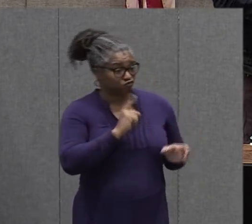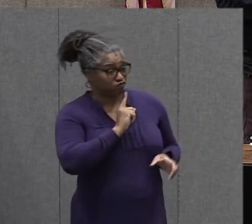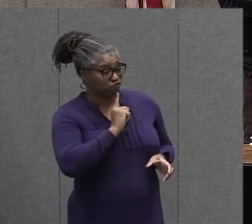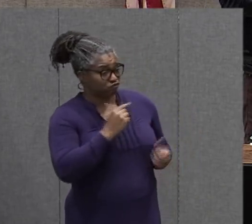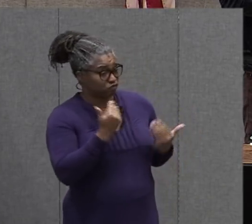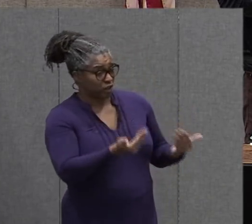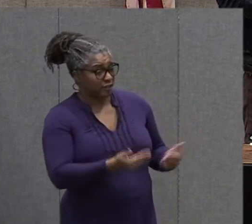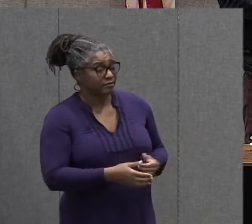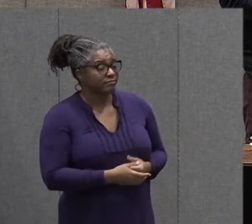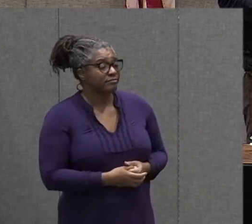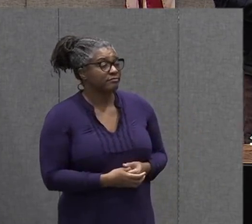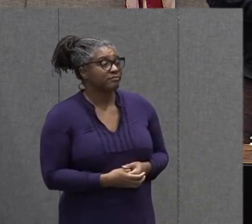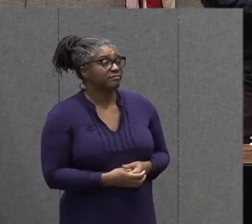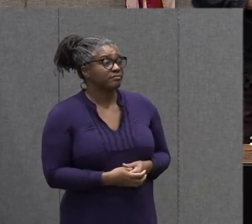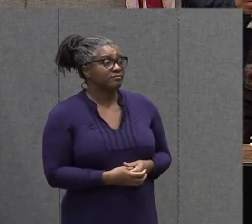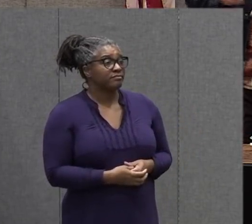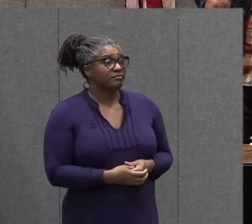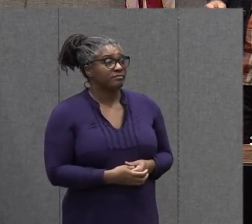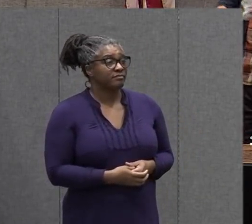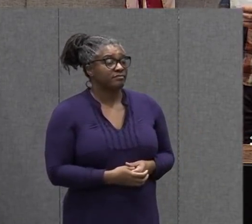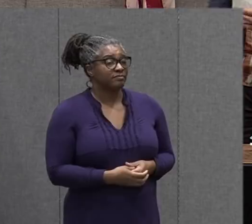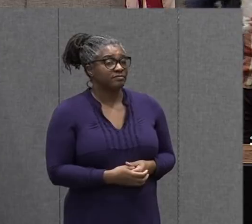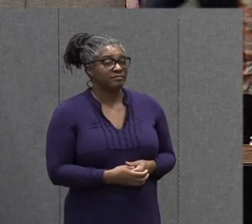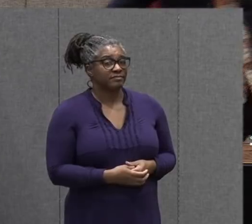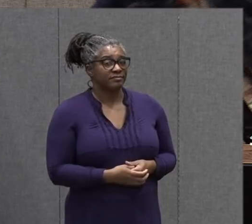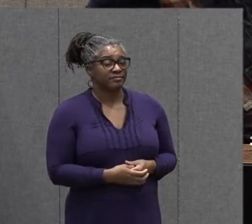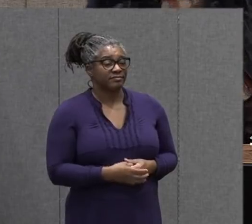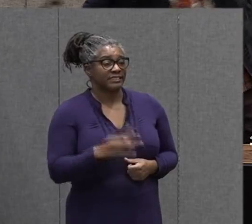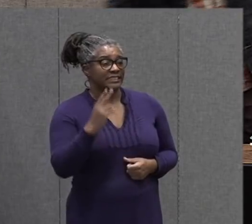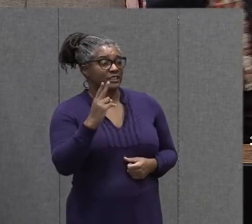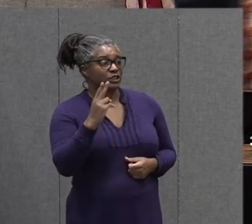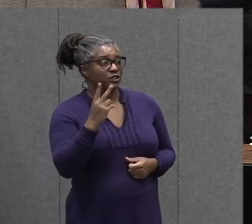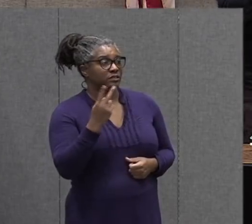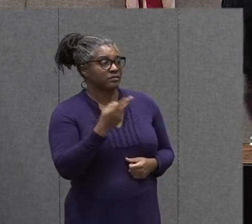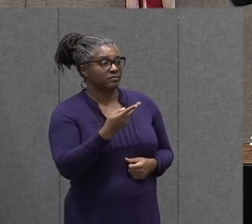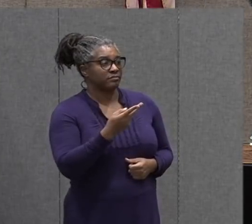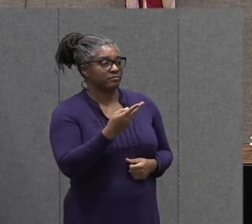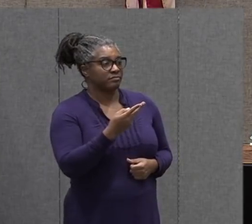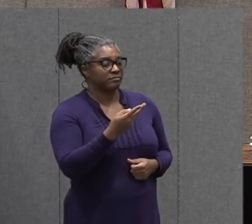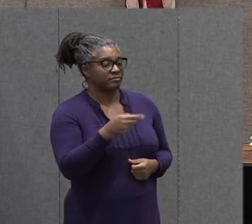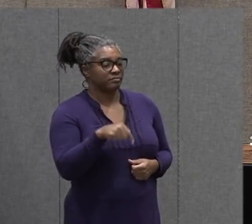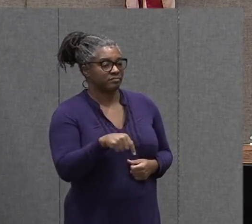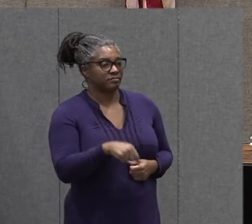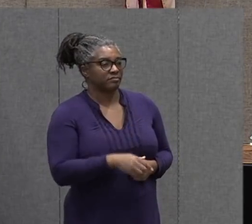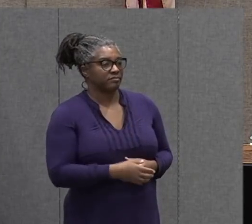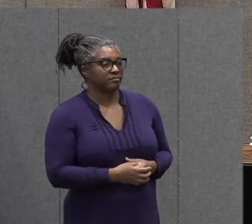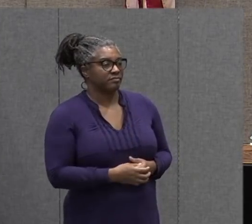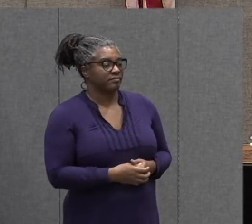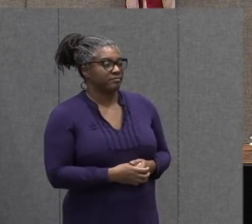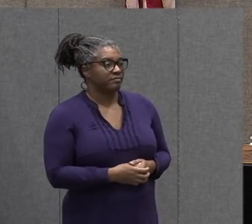[Miss Garcia] I put scissors right here. I put scissors, that's a stapler.